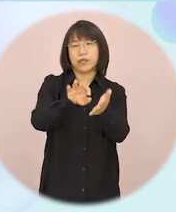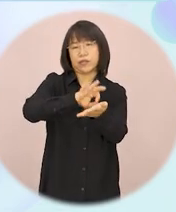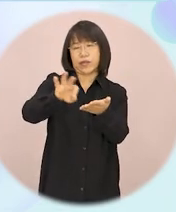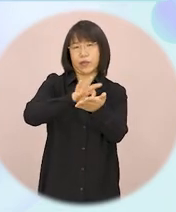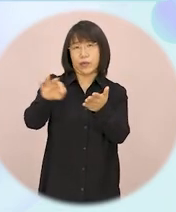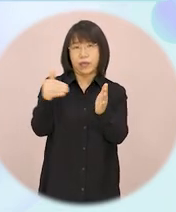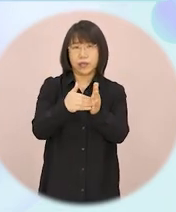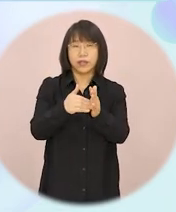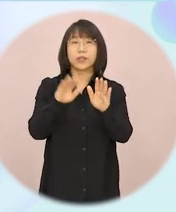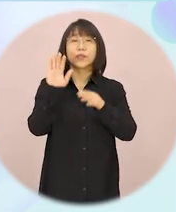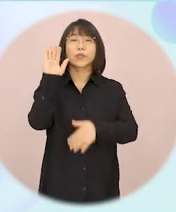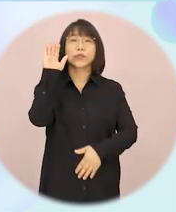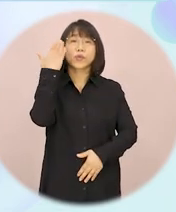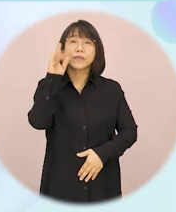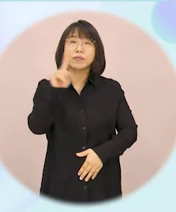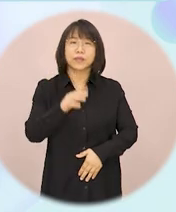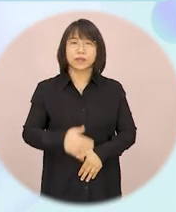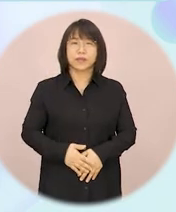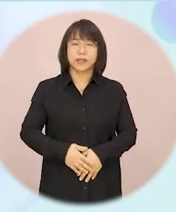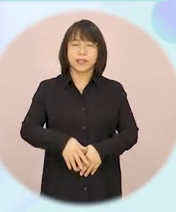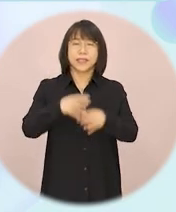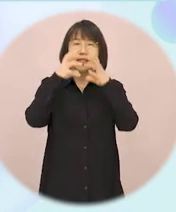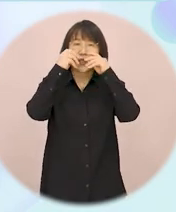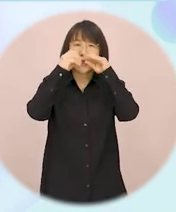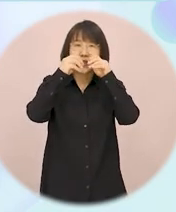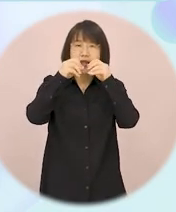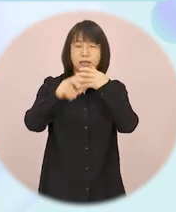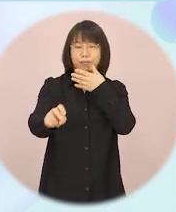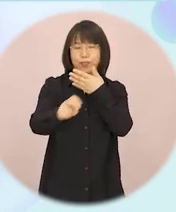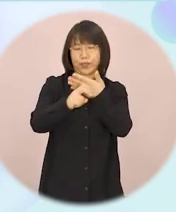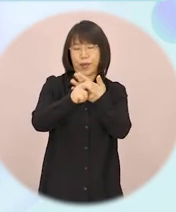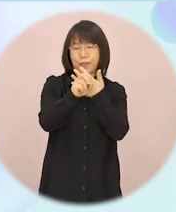This time, CCTVs have been installed everywhere to play a role in preventing